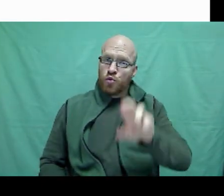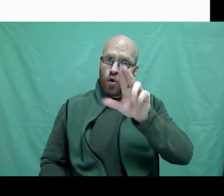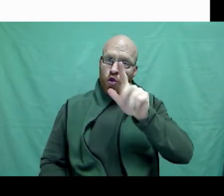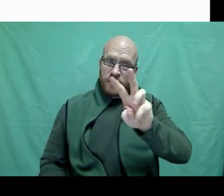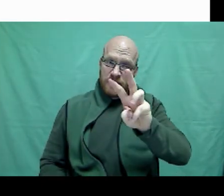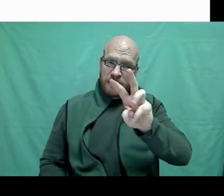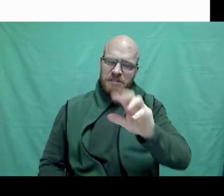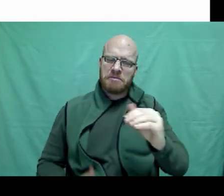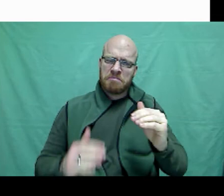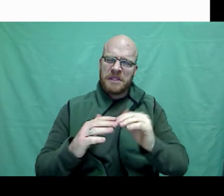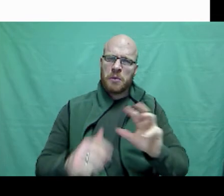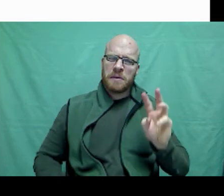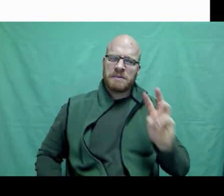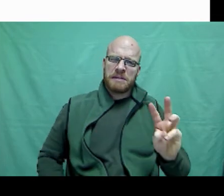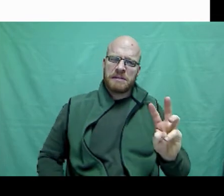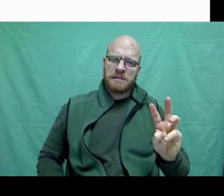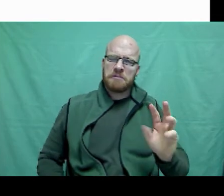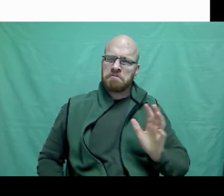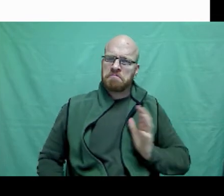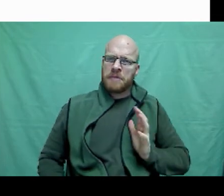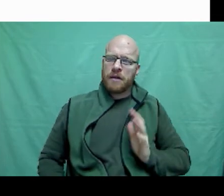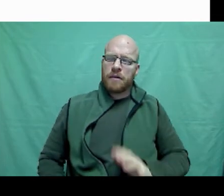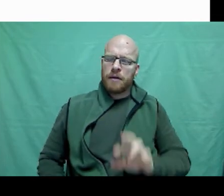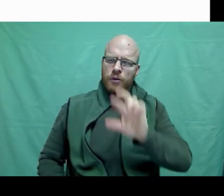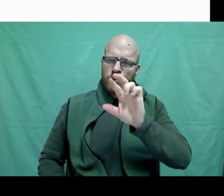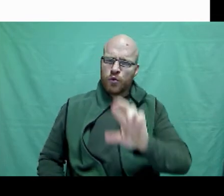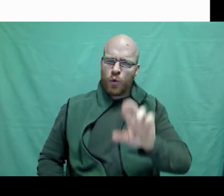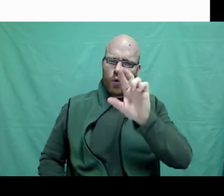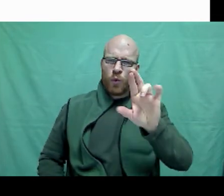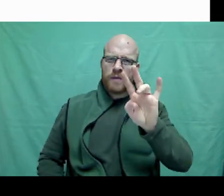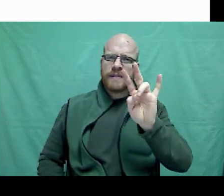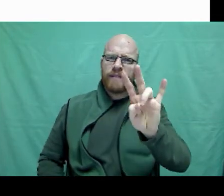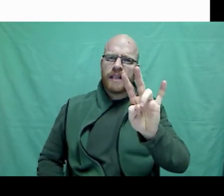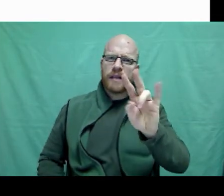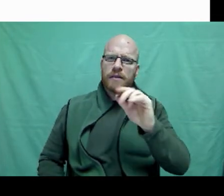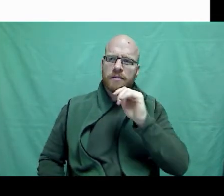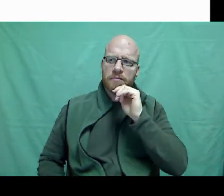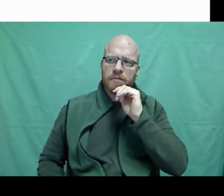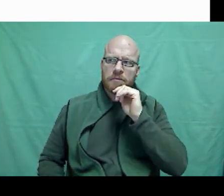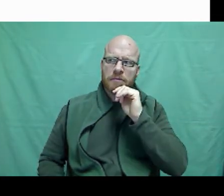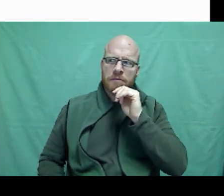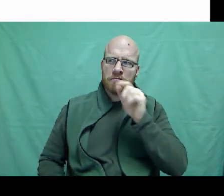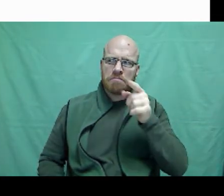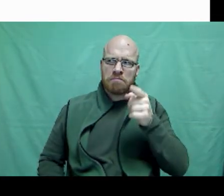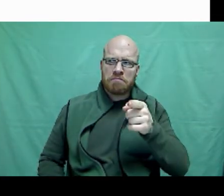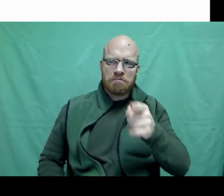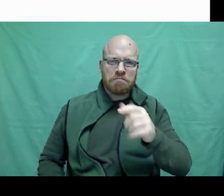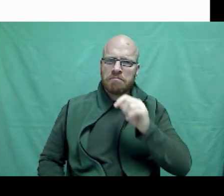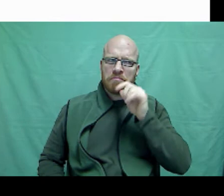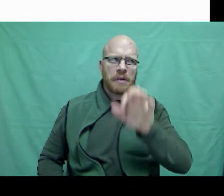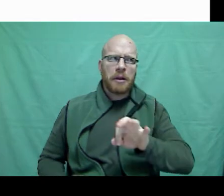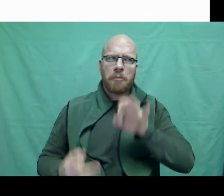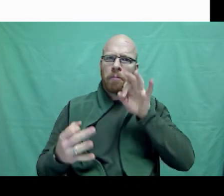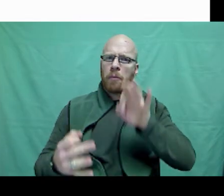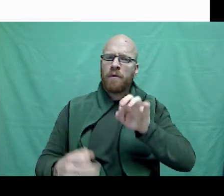Now the square root of 36 is 6, but the square root of 7 is not a perfect square